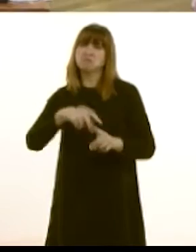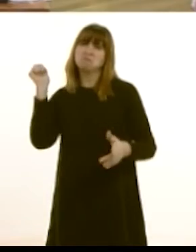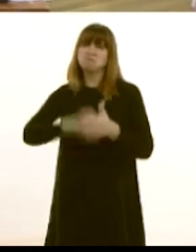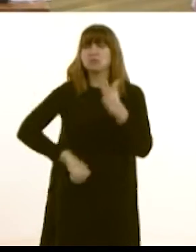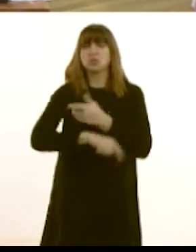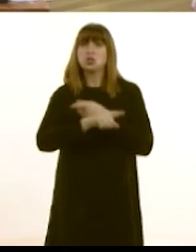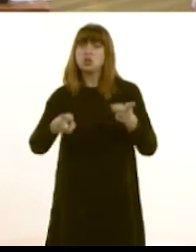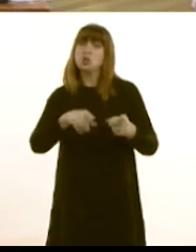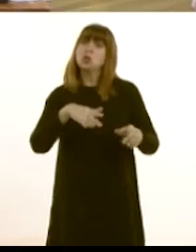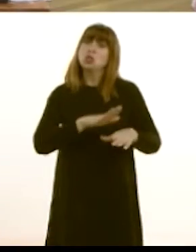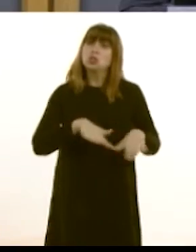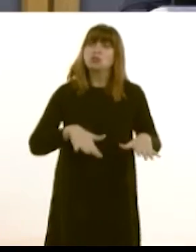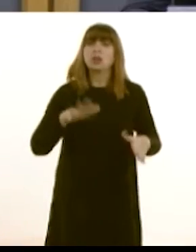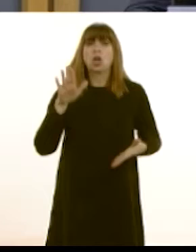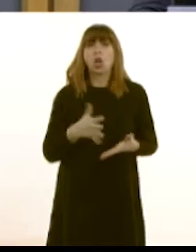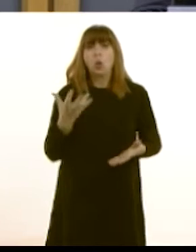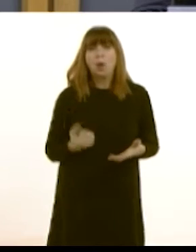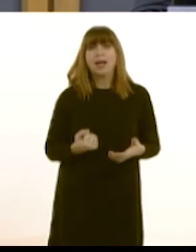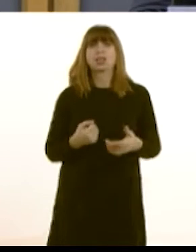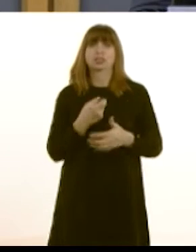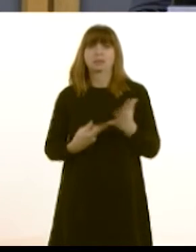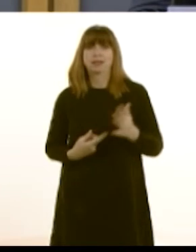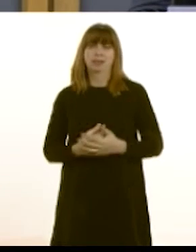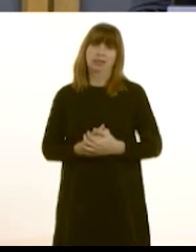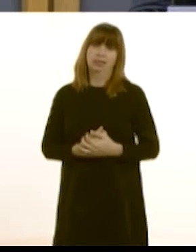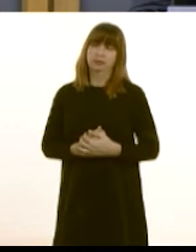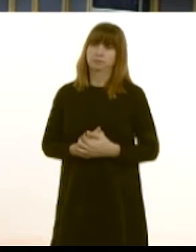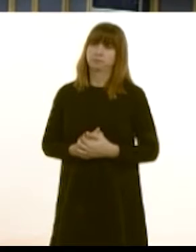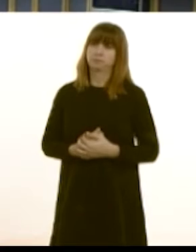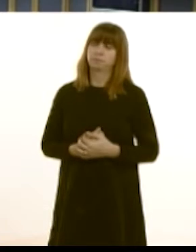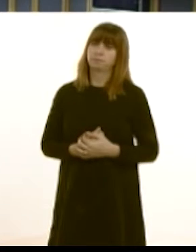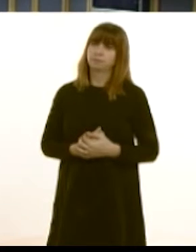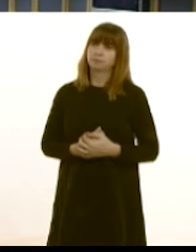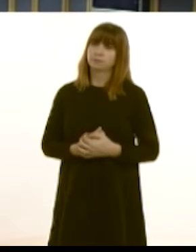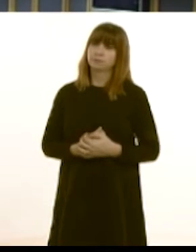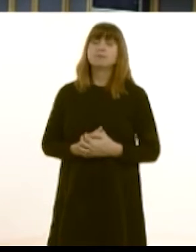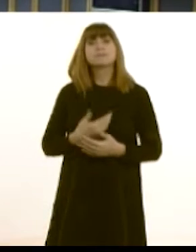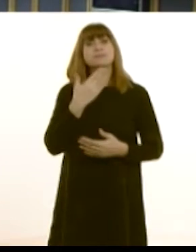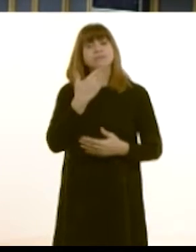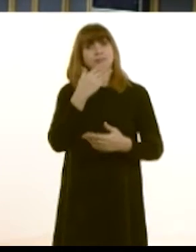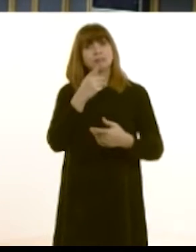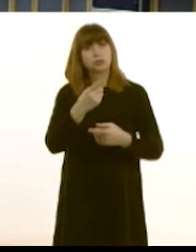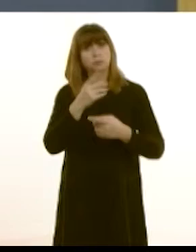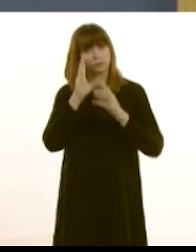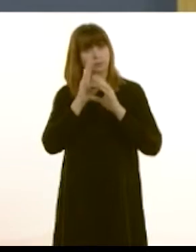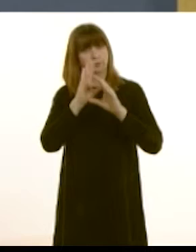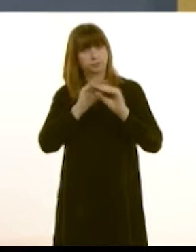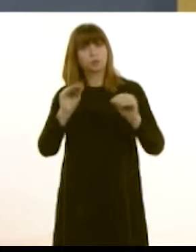Gwenda Thomas: 6. Will the First Minister make a statement on the role of business improvement districts